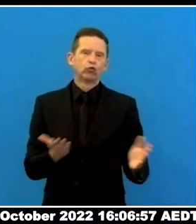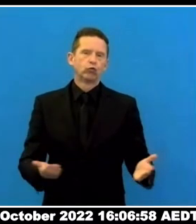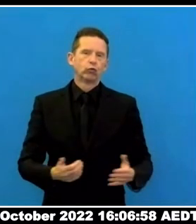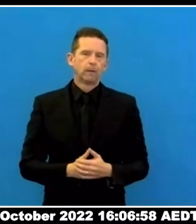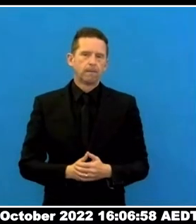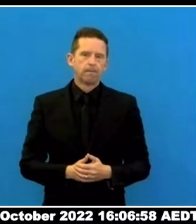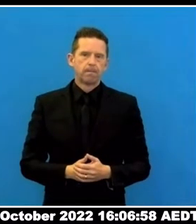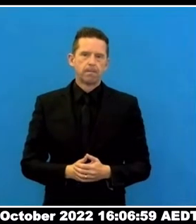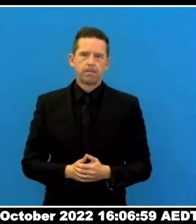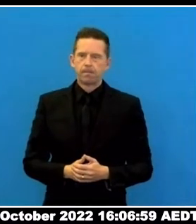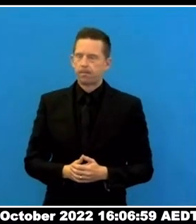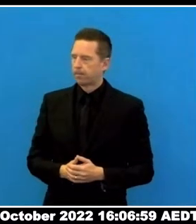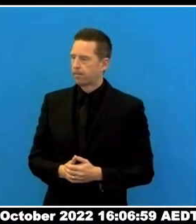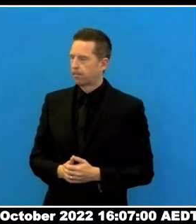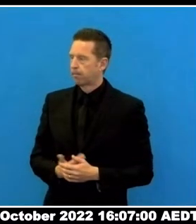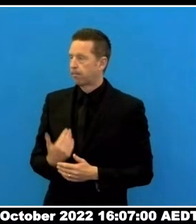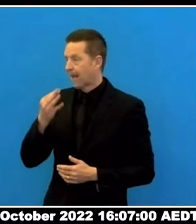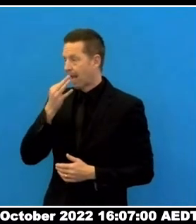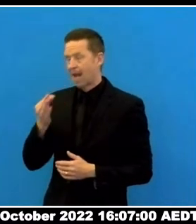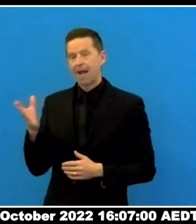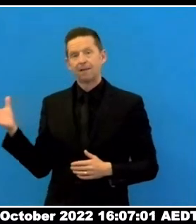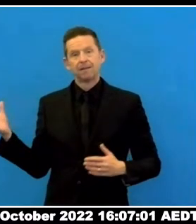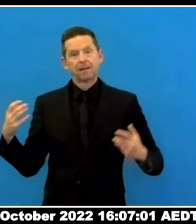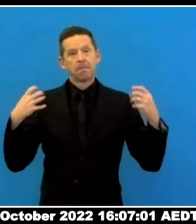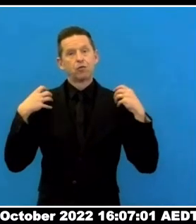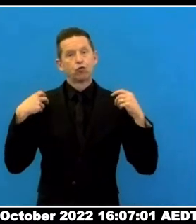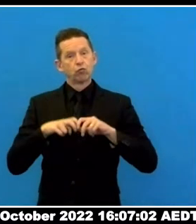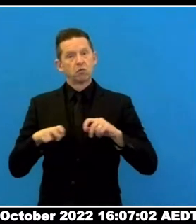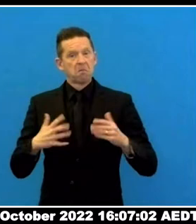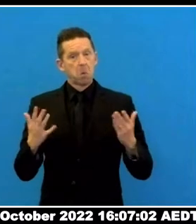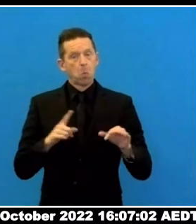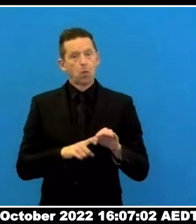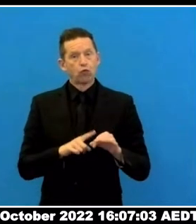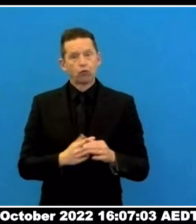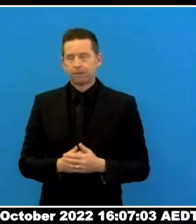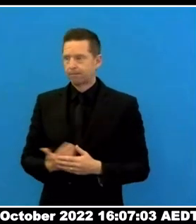I will check with the Commissioners now if the Commissioners have any questions they want to ask you. Yes, thank you very much.